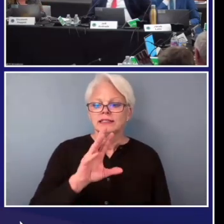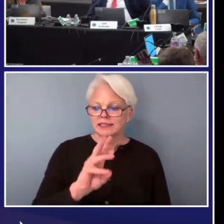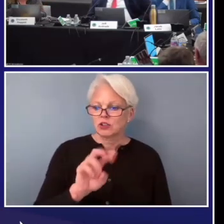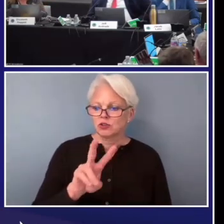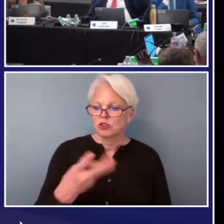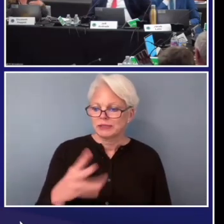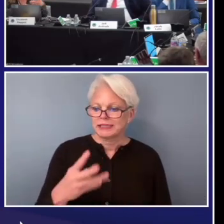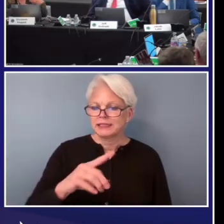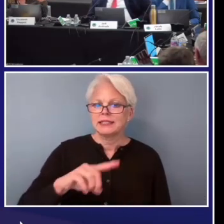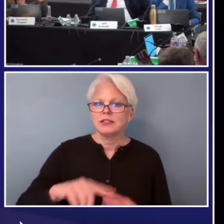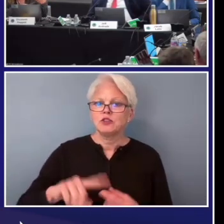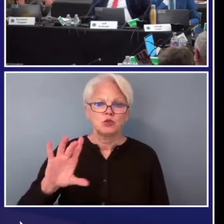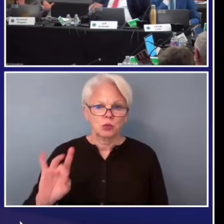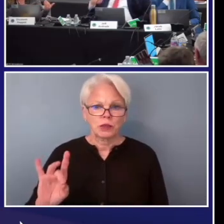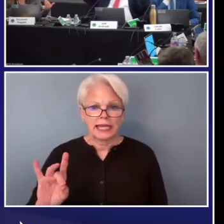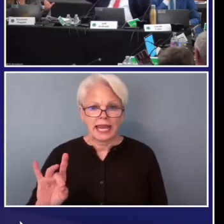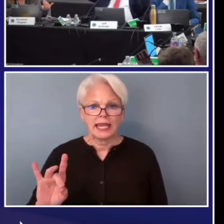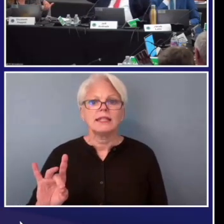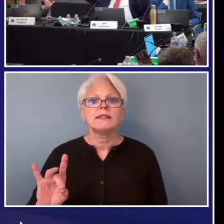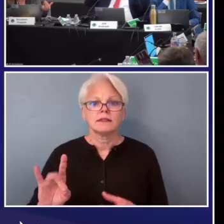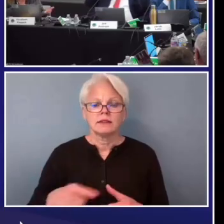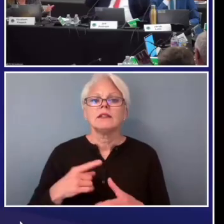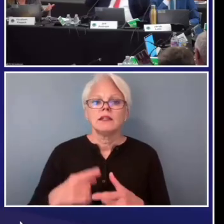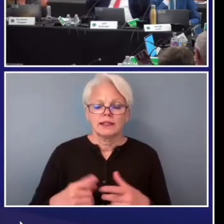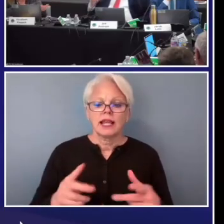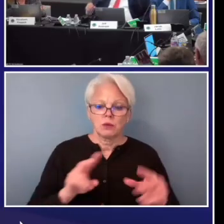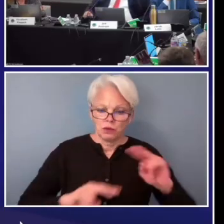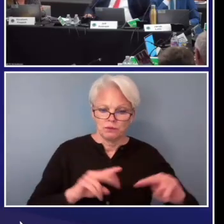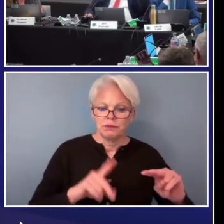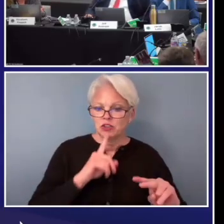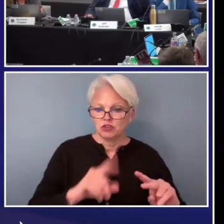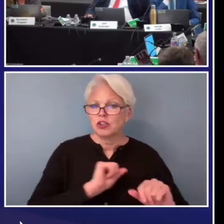And we would then look at making sure that the agency meets all of those requirements.